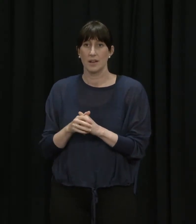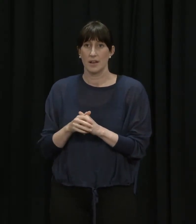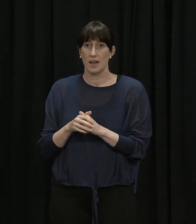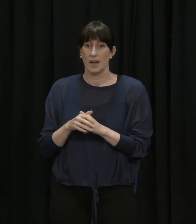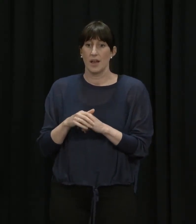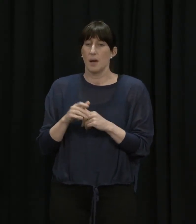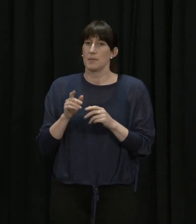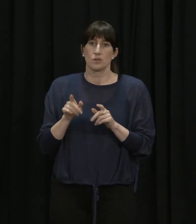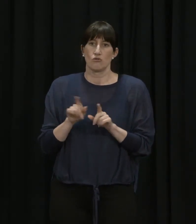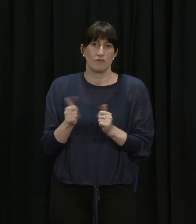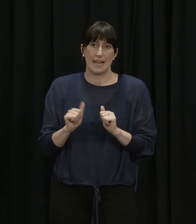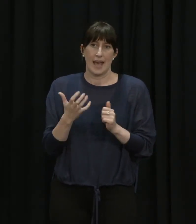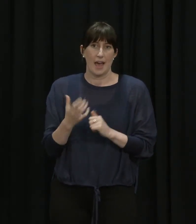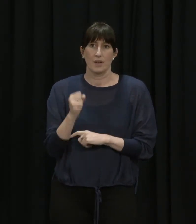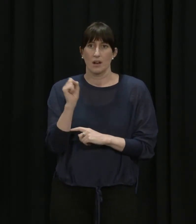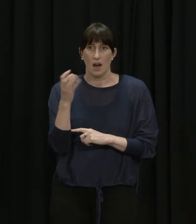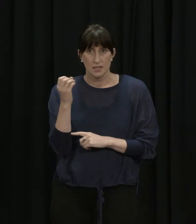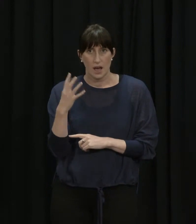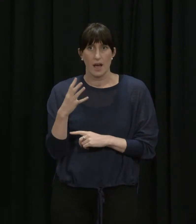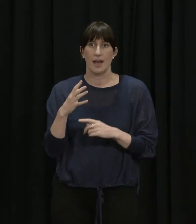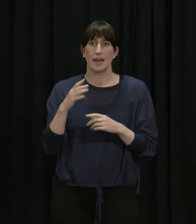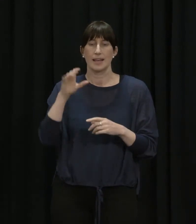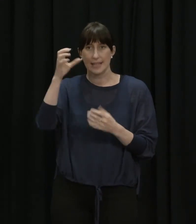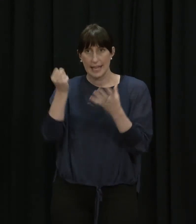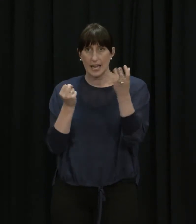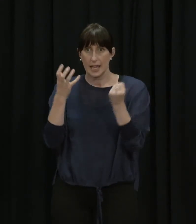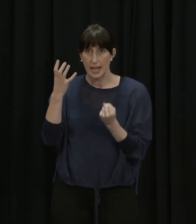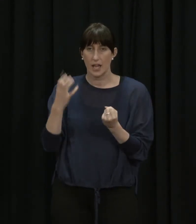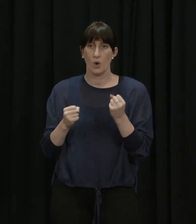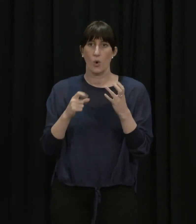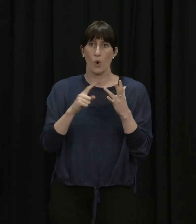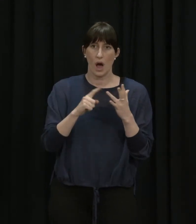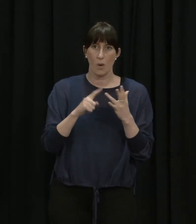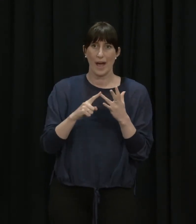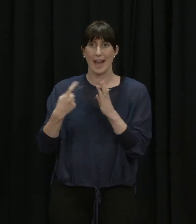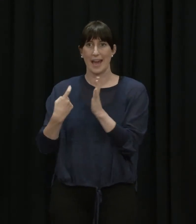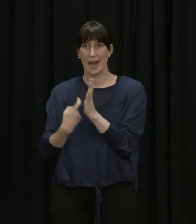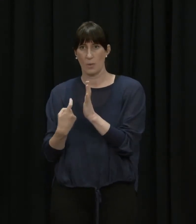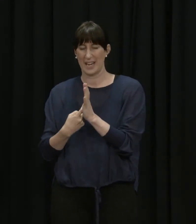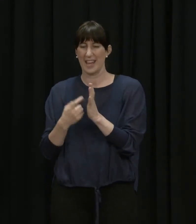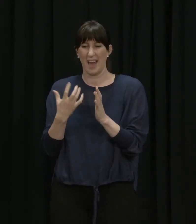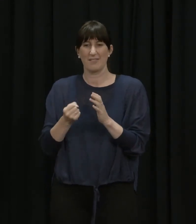at the number of rugby clubs in the area.